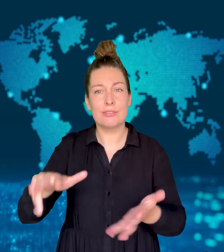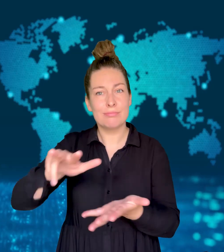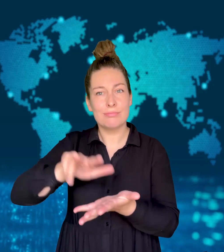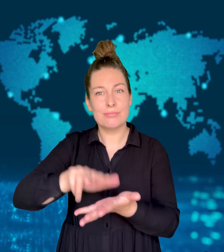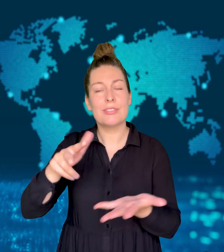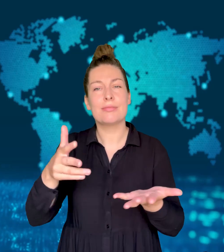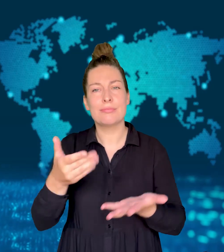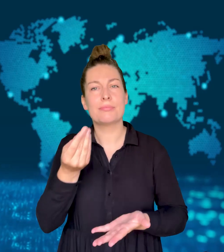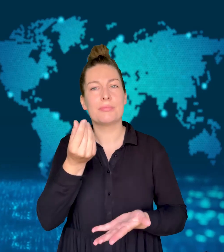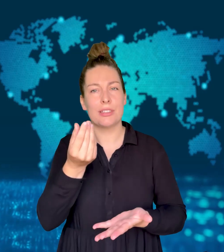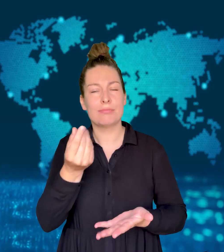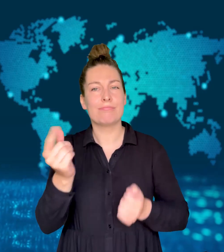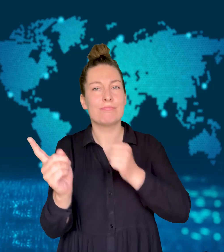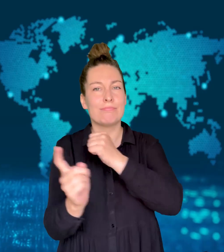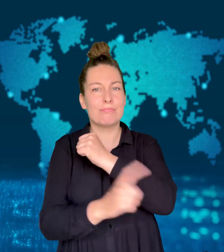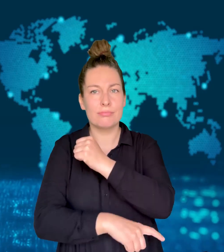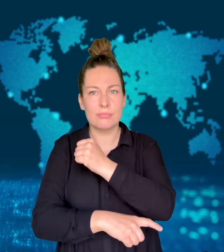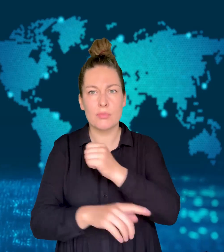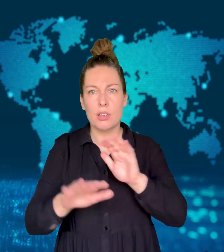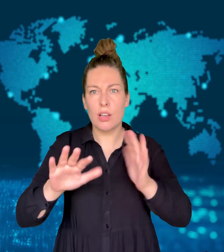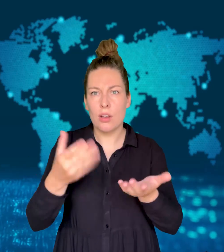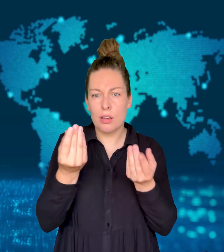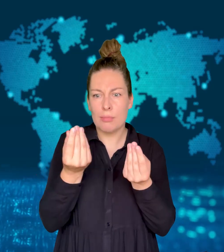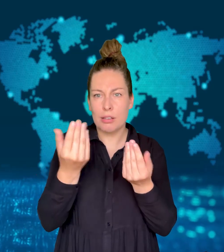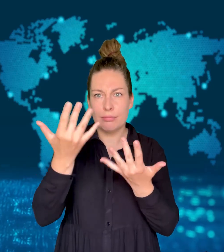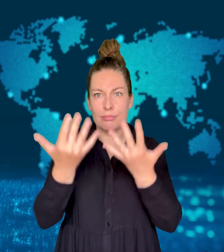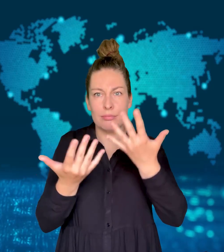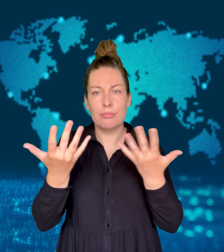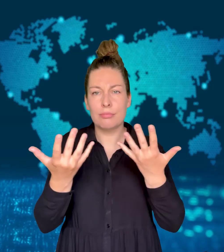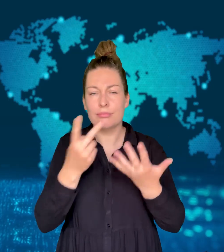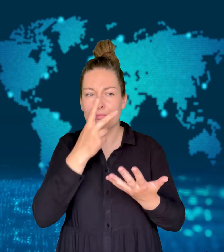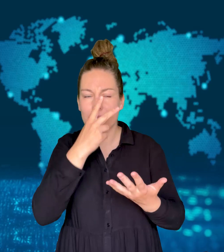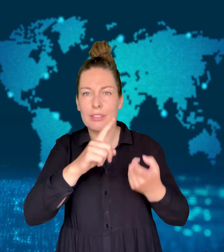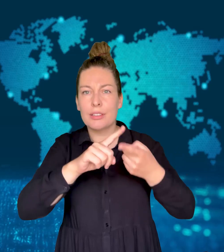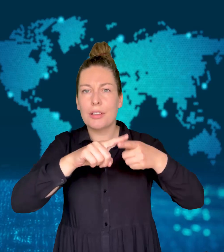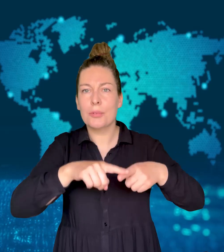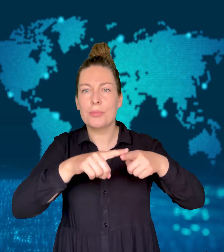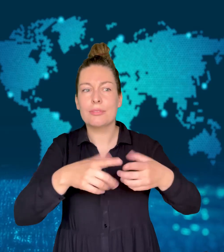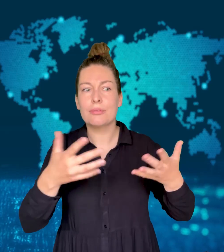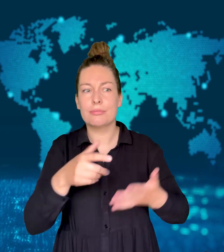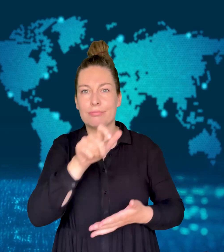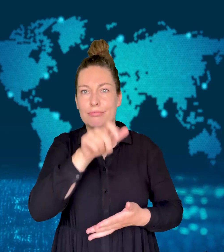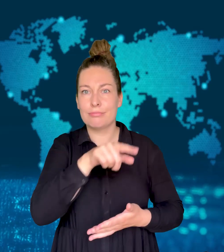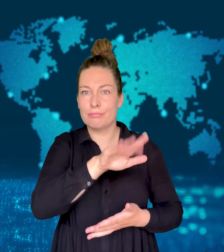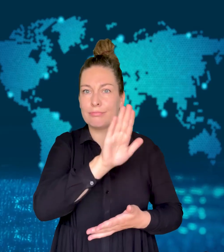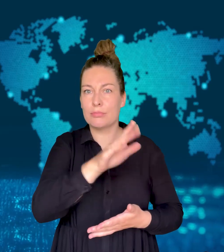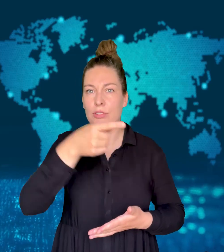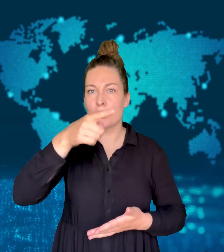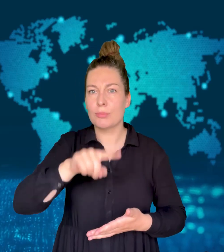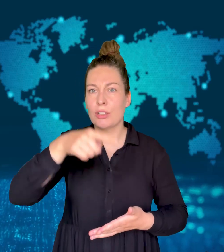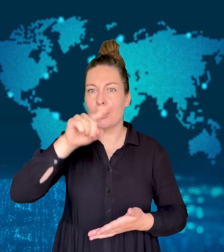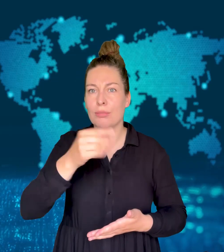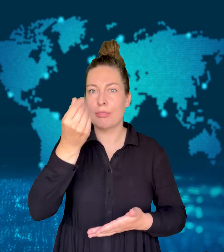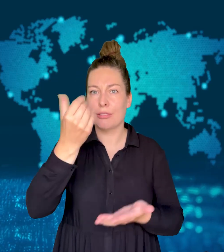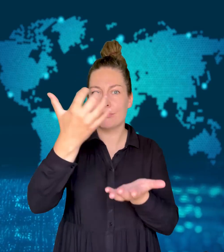a fine or six months in prison.